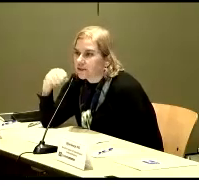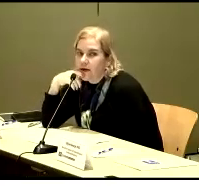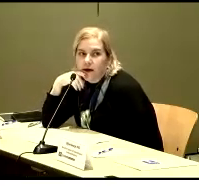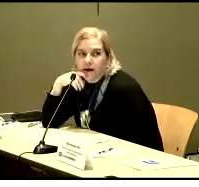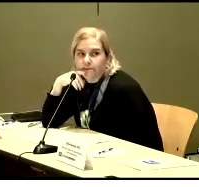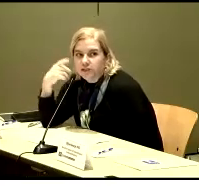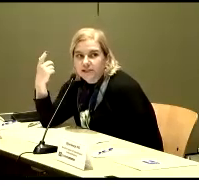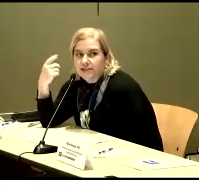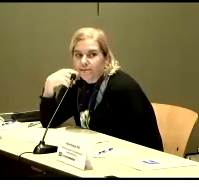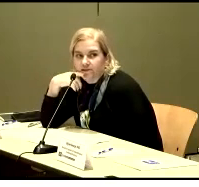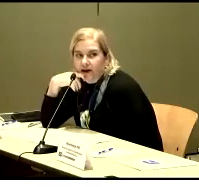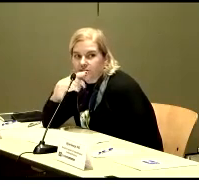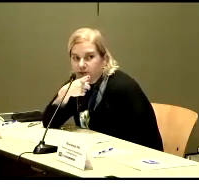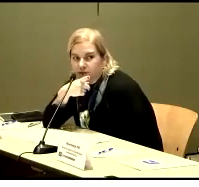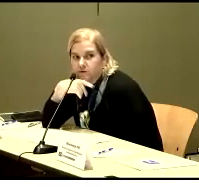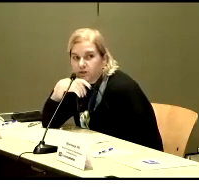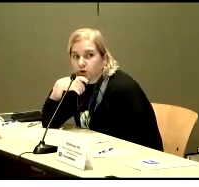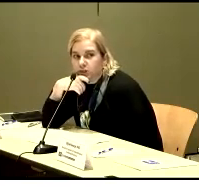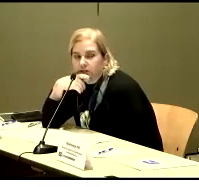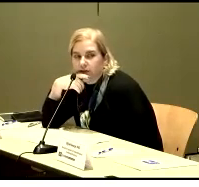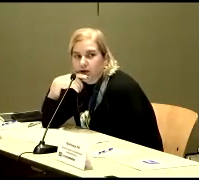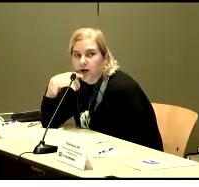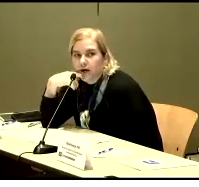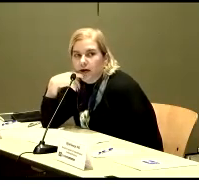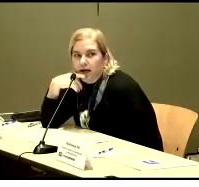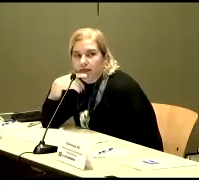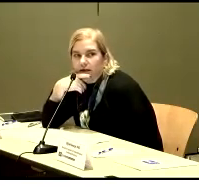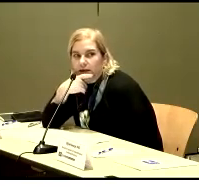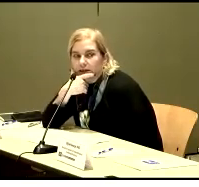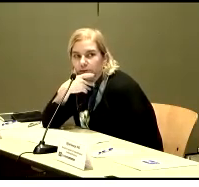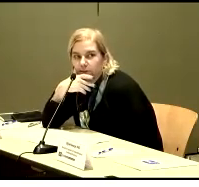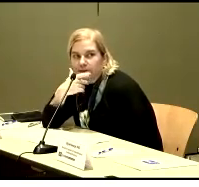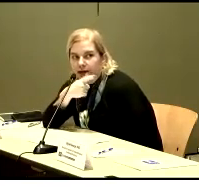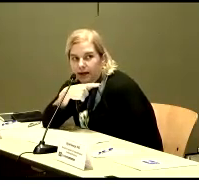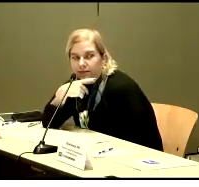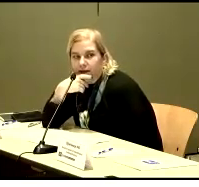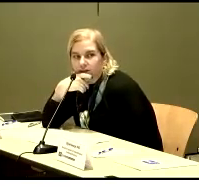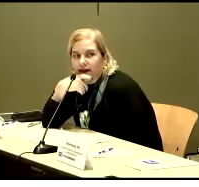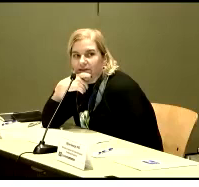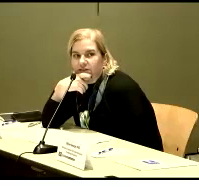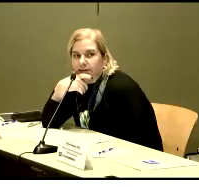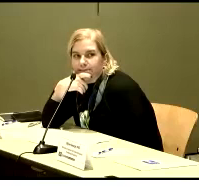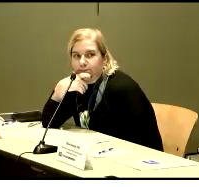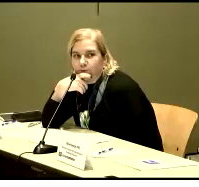Just an example of how this is being used in Georgia here, the recipient on the left was able